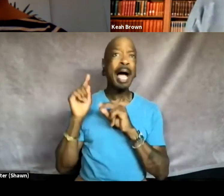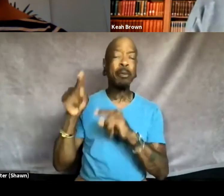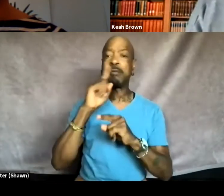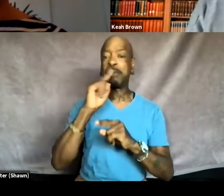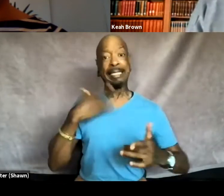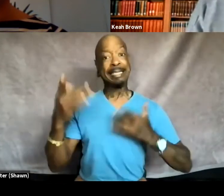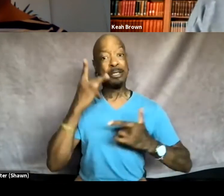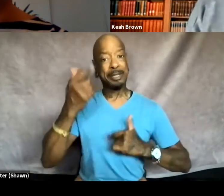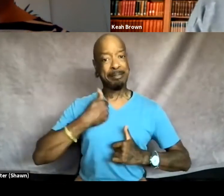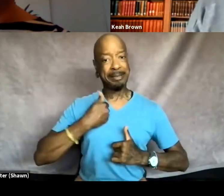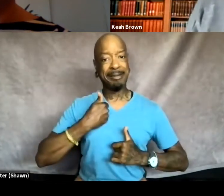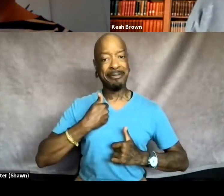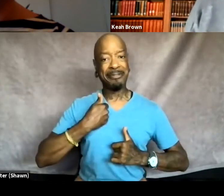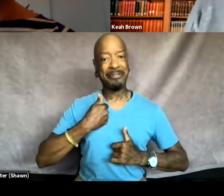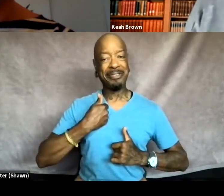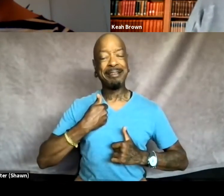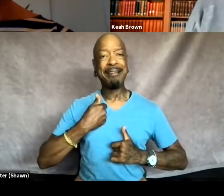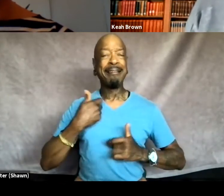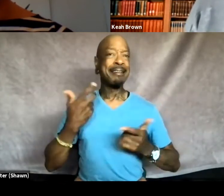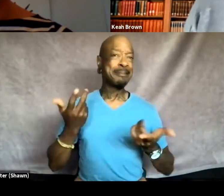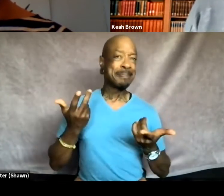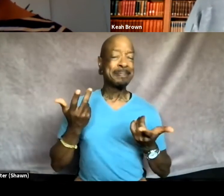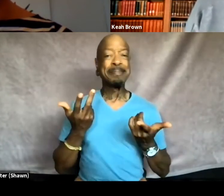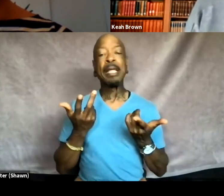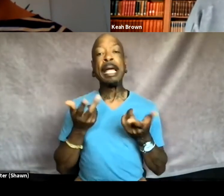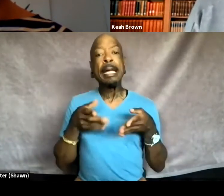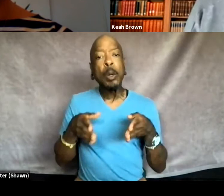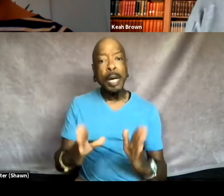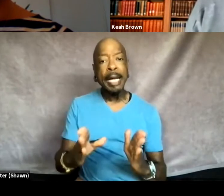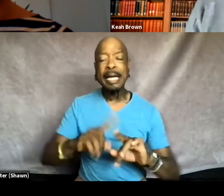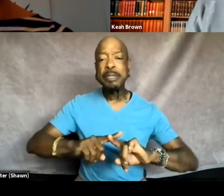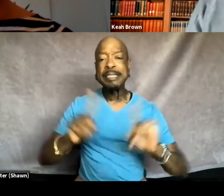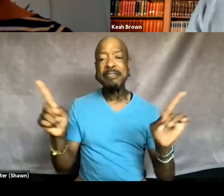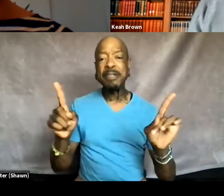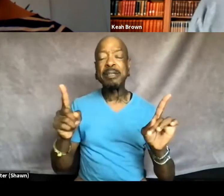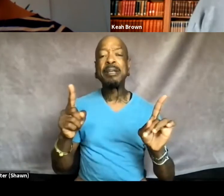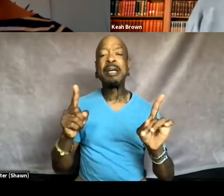Keah Brown: In a way, that was so different from inspiration porn that the classification